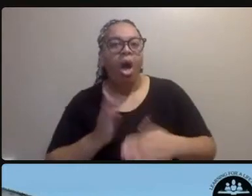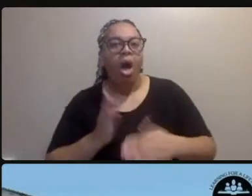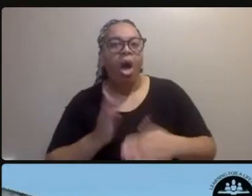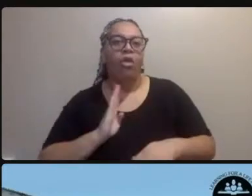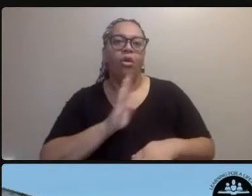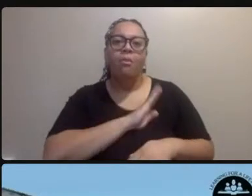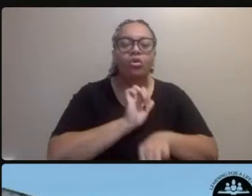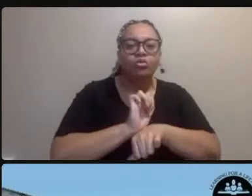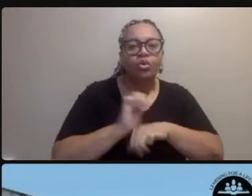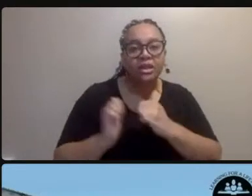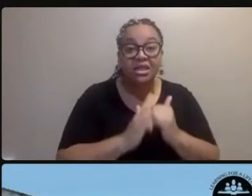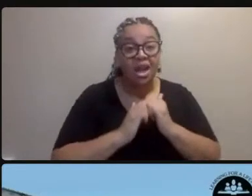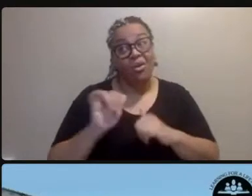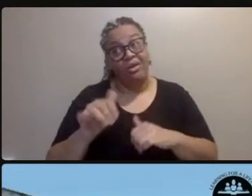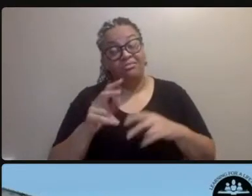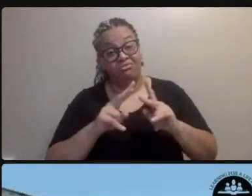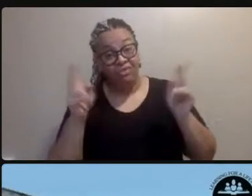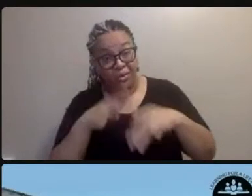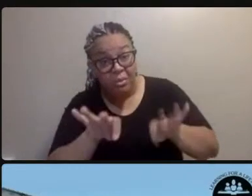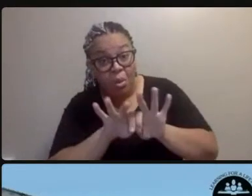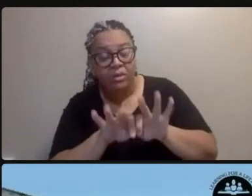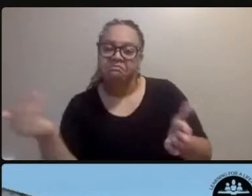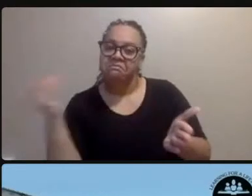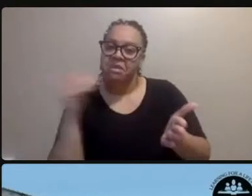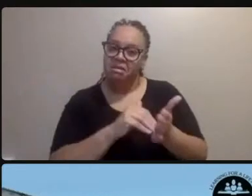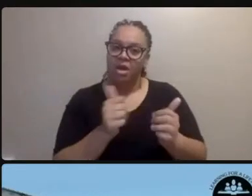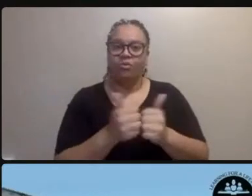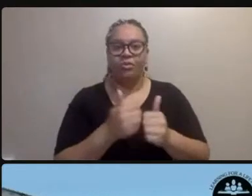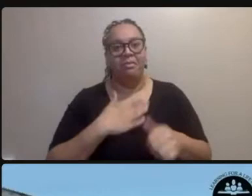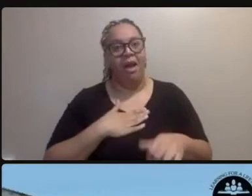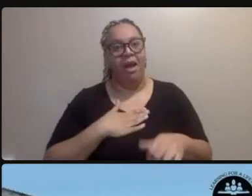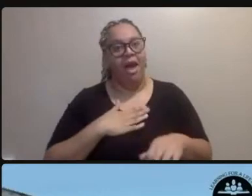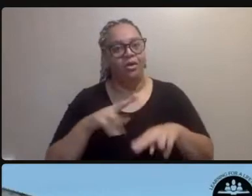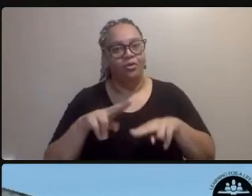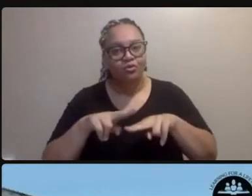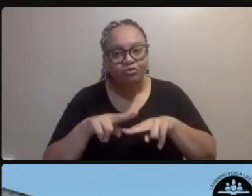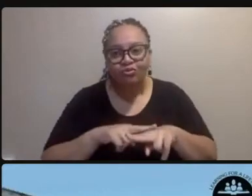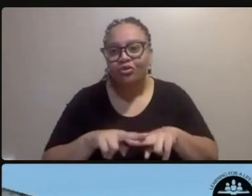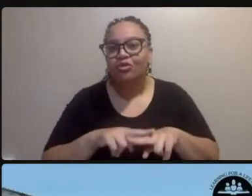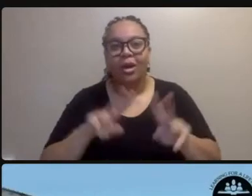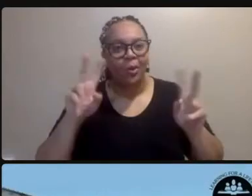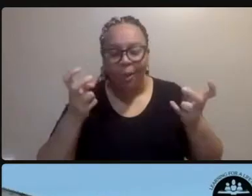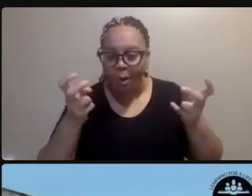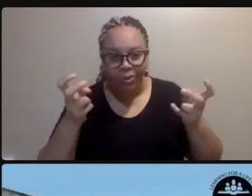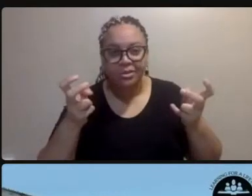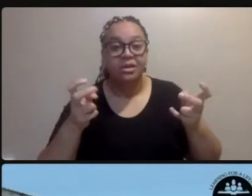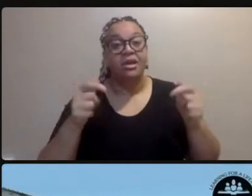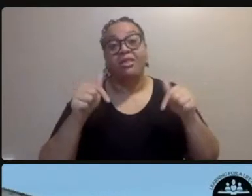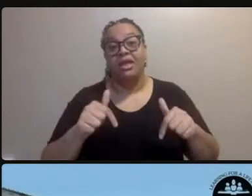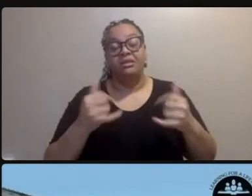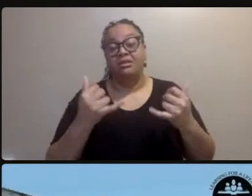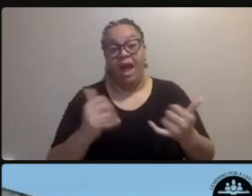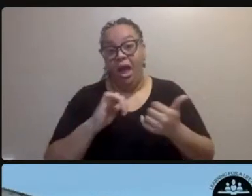PEOPLE IN THE IN THE COMMUNITY ABOUT HOW WELL THE BOARD IS